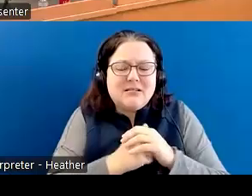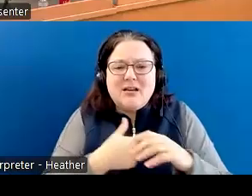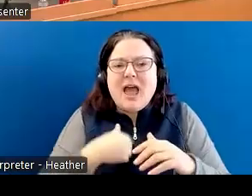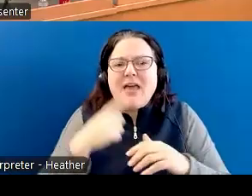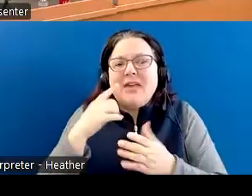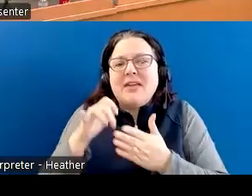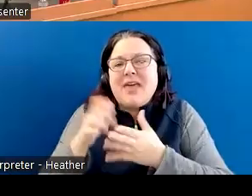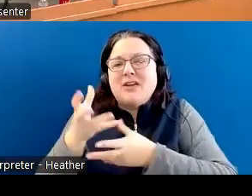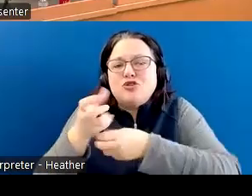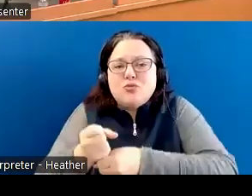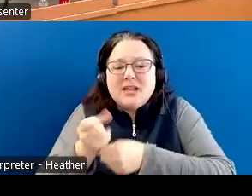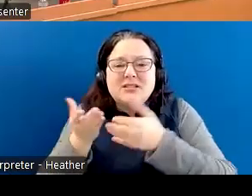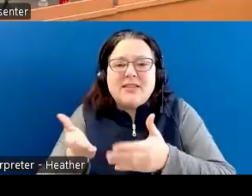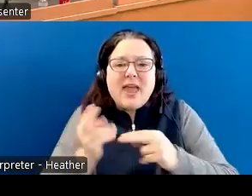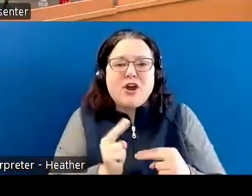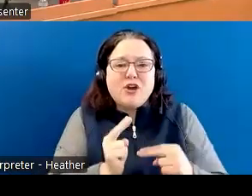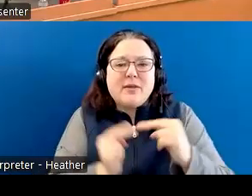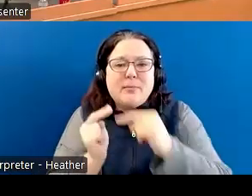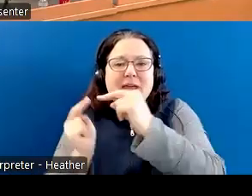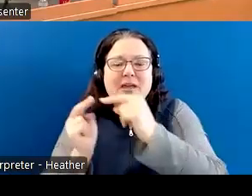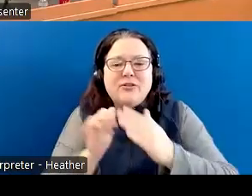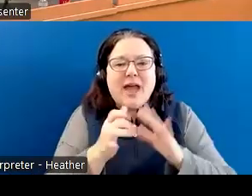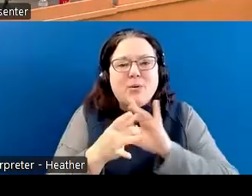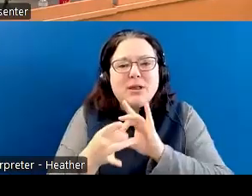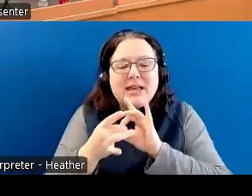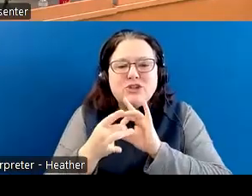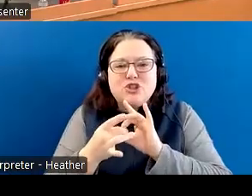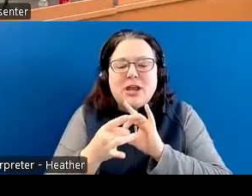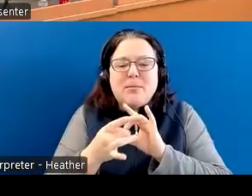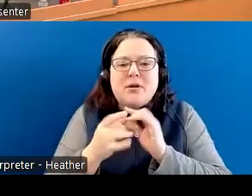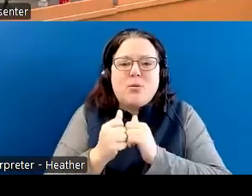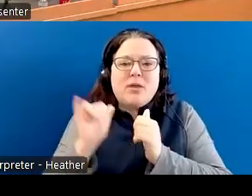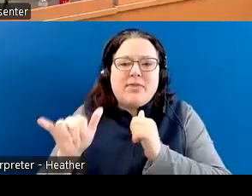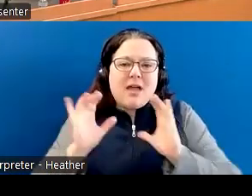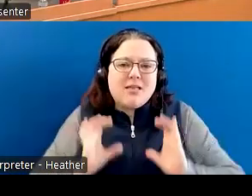is there to kind of build that um relation and that um rapport with them and just knowing they